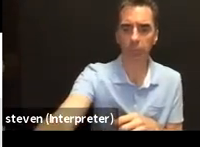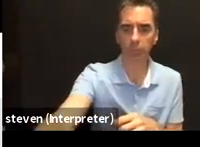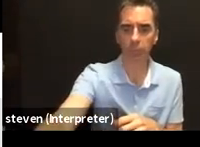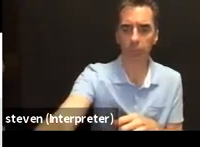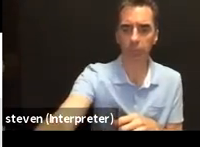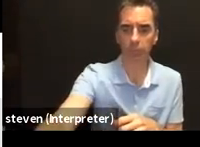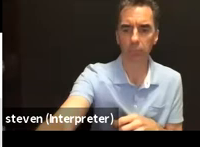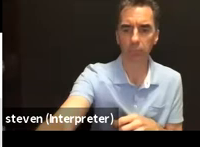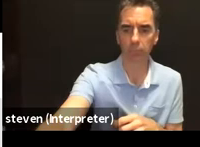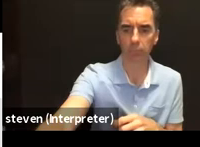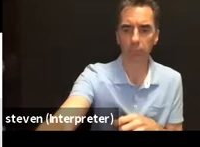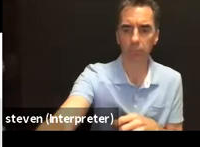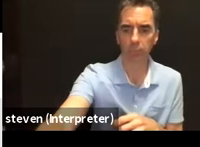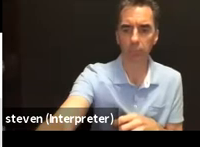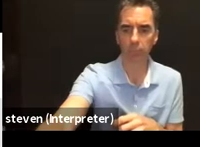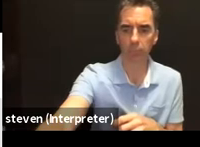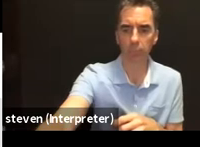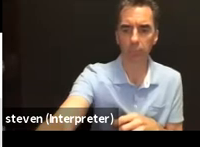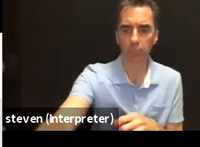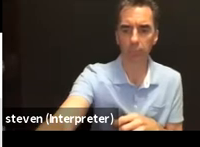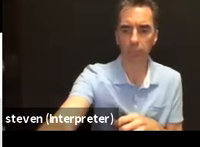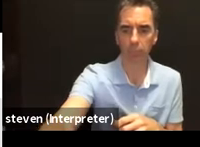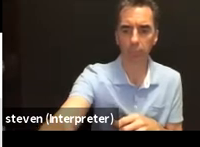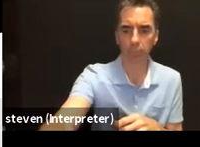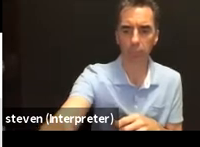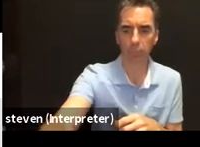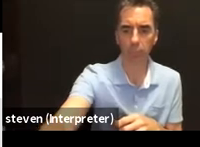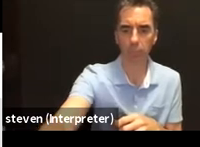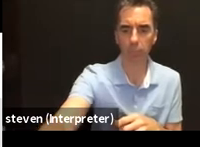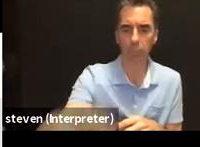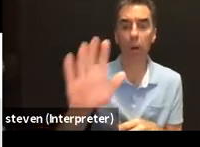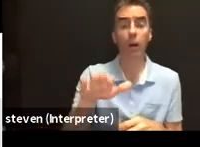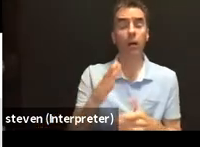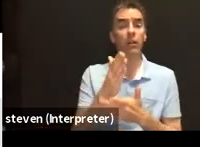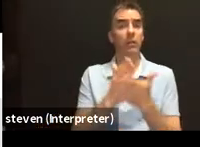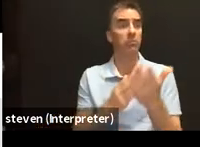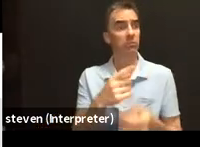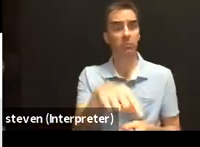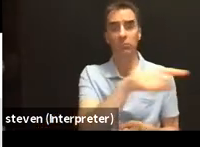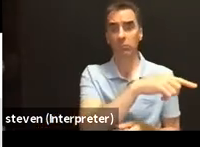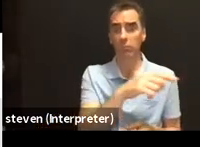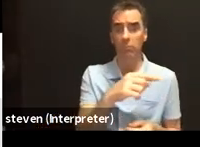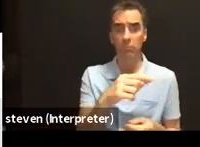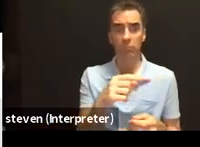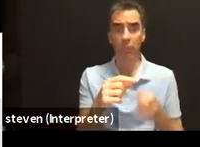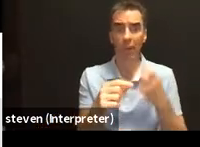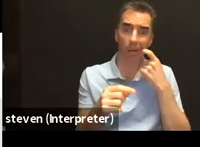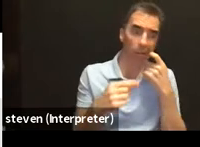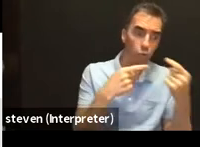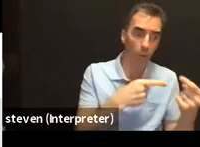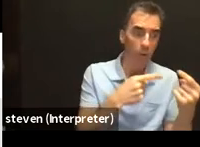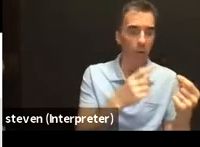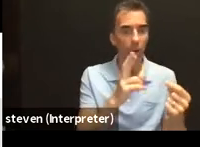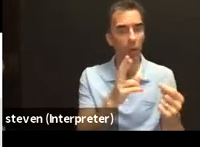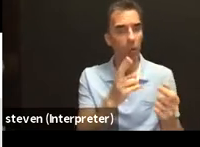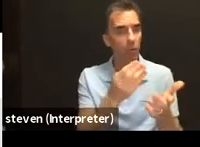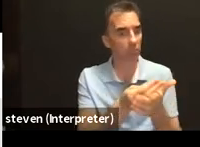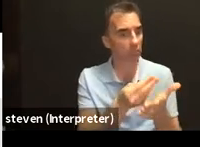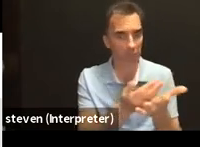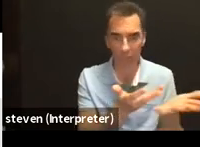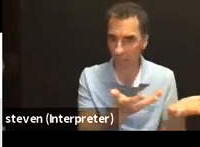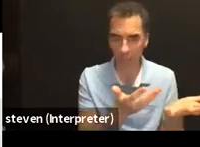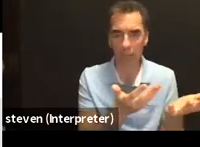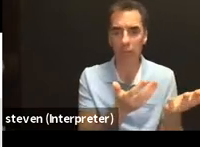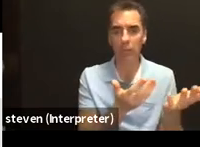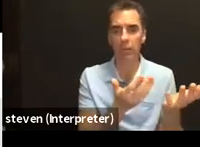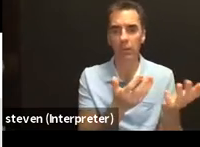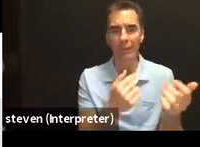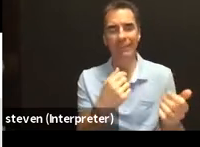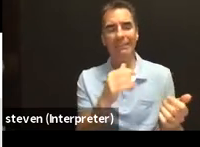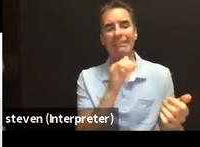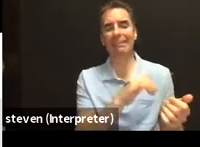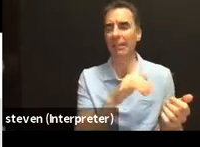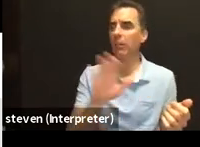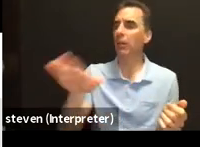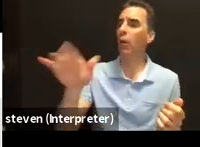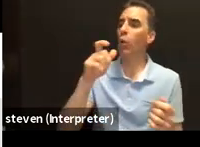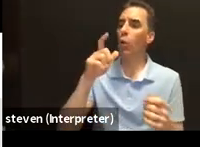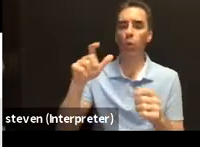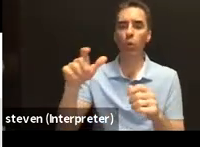maria.rodriguez: They were having addictions in the record, they might have a criminal record. They might not have any income. And so that makes it really difficult for us to advocate for clients to the property managers or the private owners to say, hey, would you allow